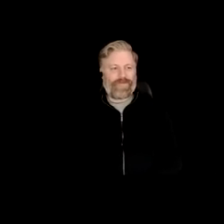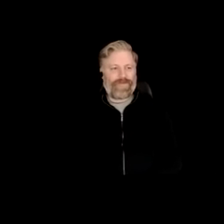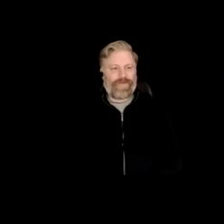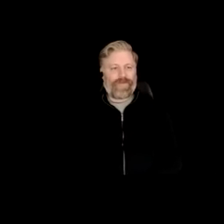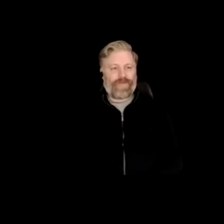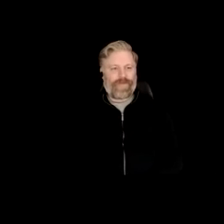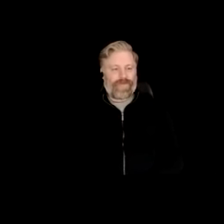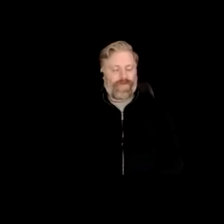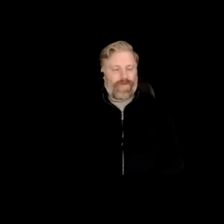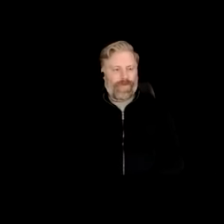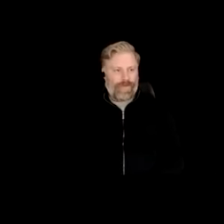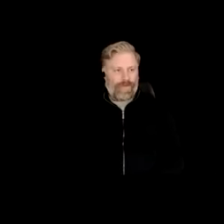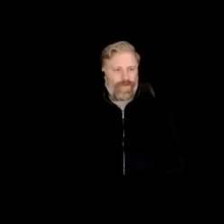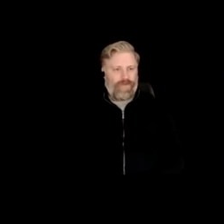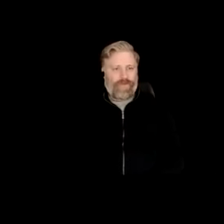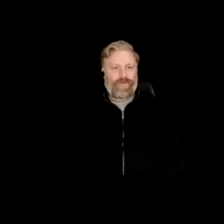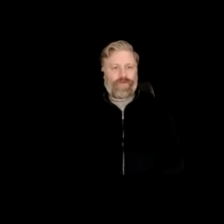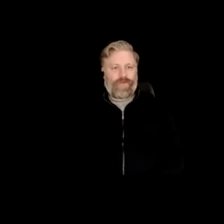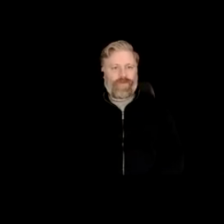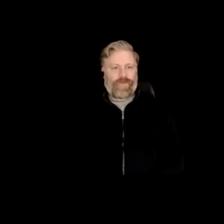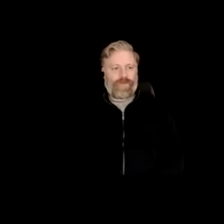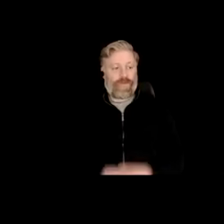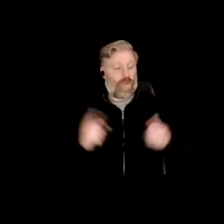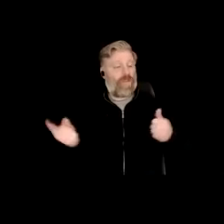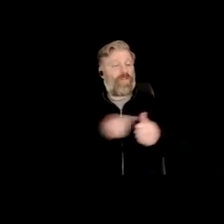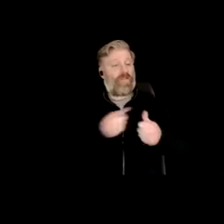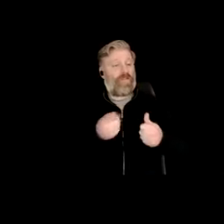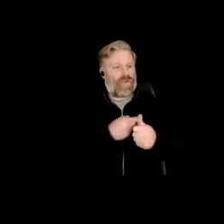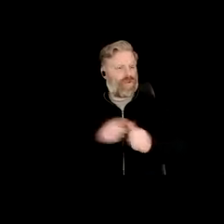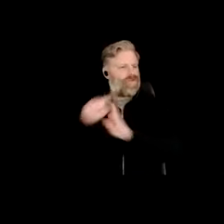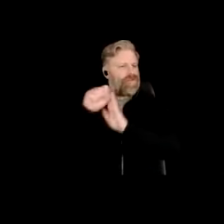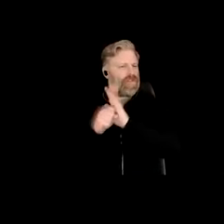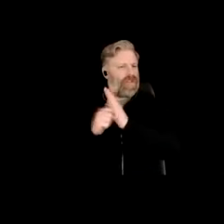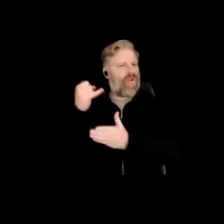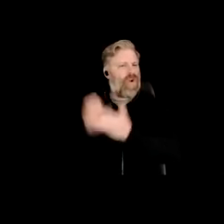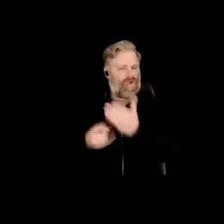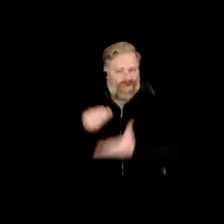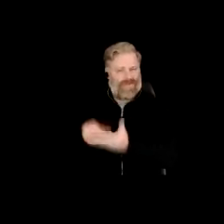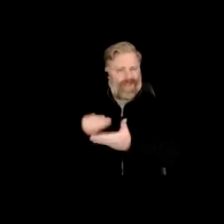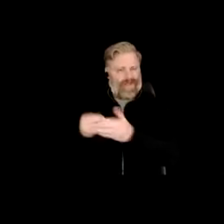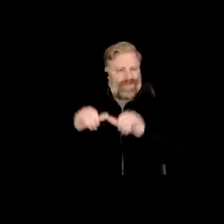All right, so I'm going to start by giving a quick overview of the state arts funding system and how MRAC fits into it.